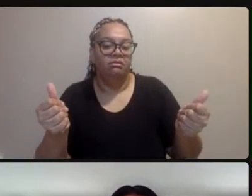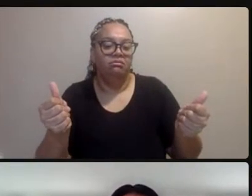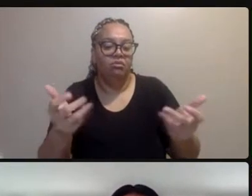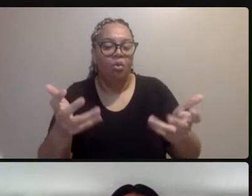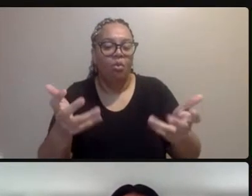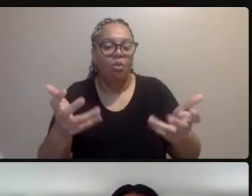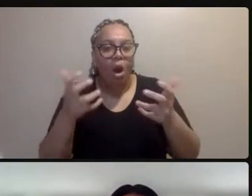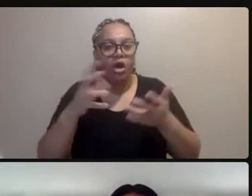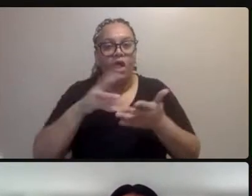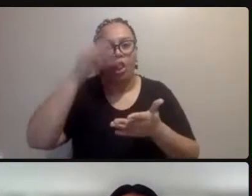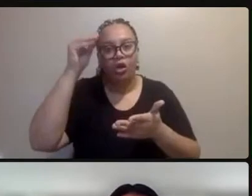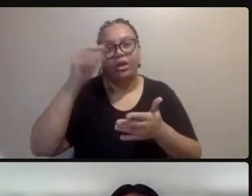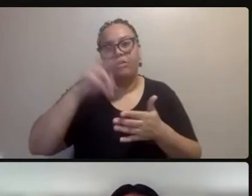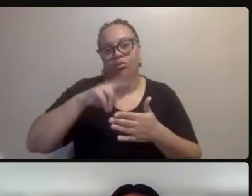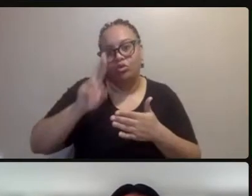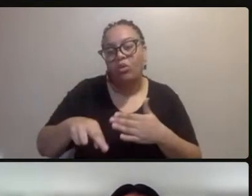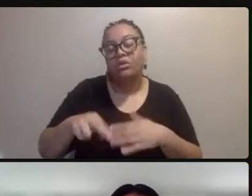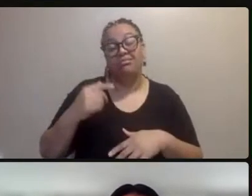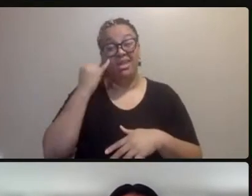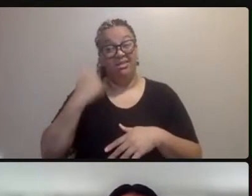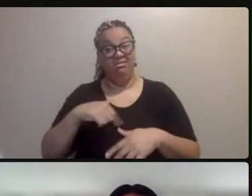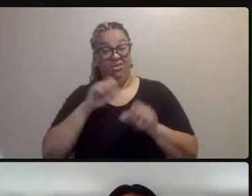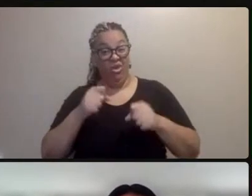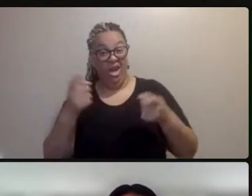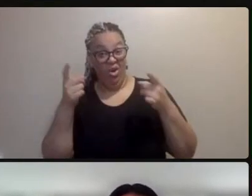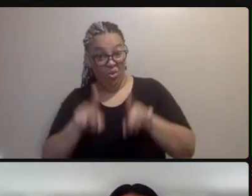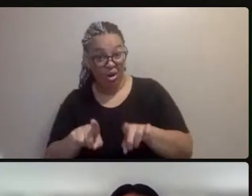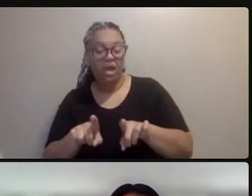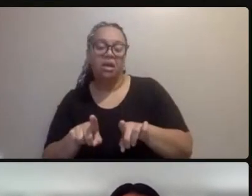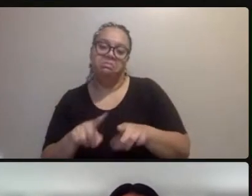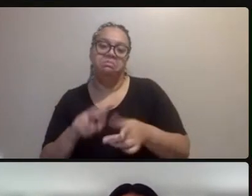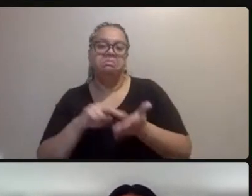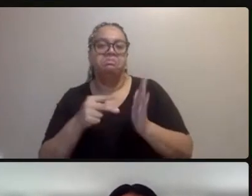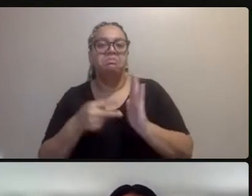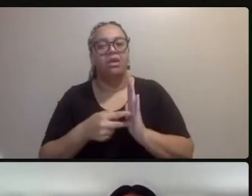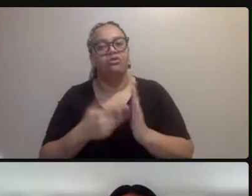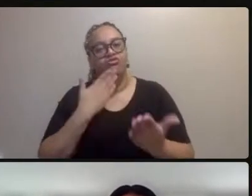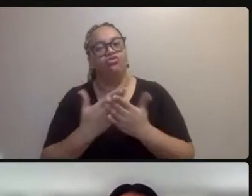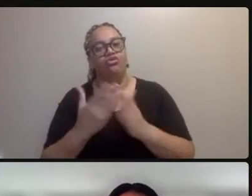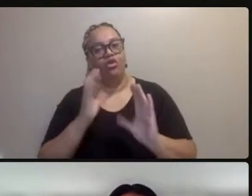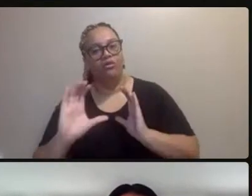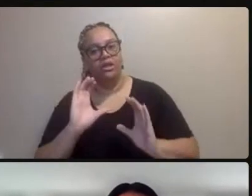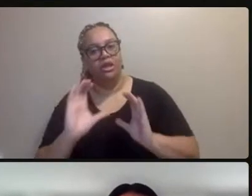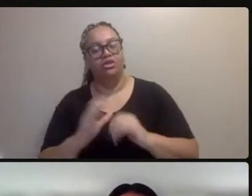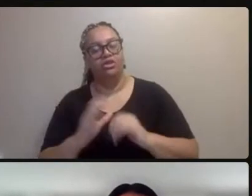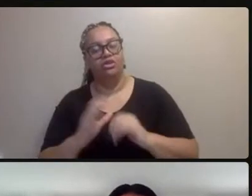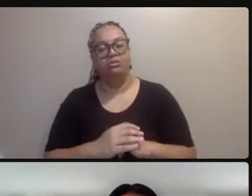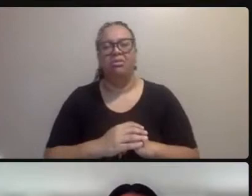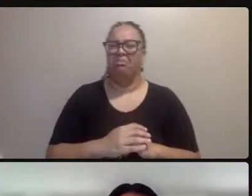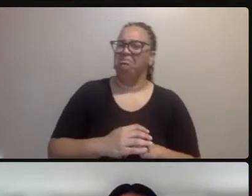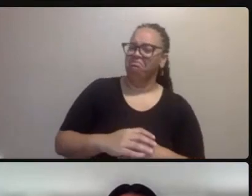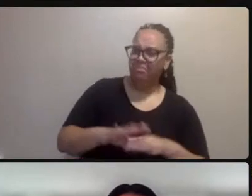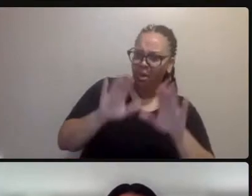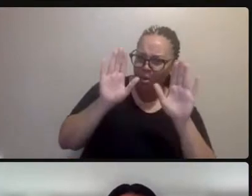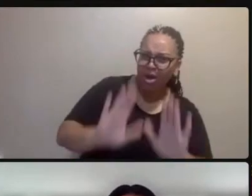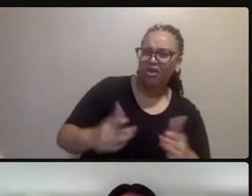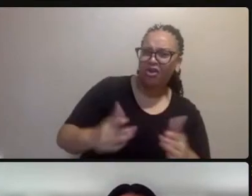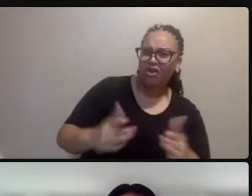THE SOLUTION THAT INCREASES LEARNING OUTCOMES.